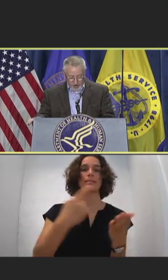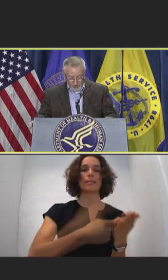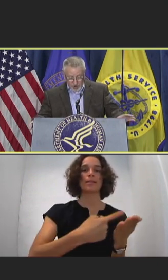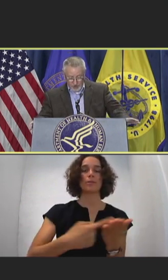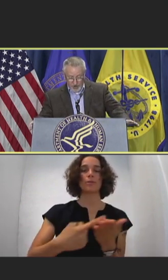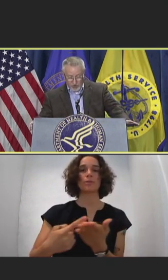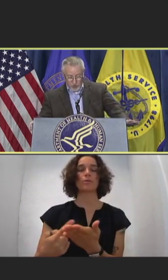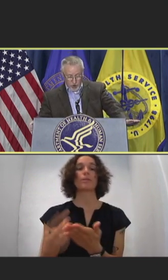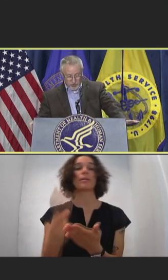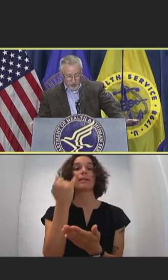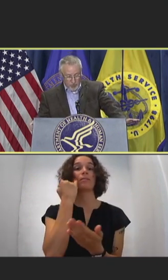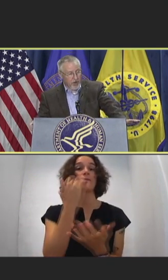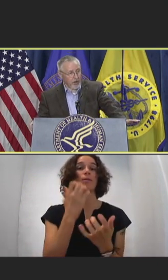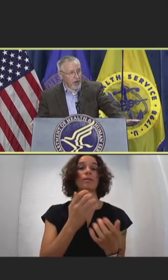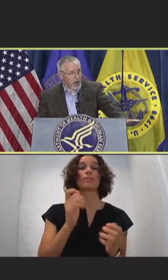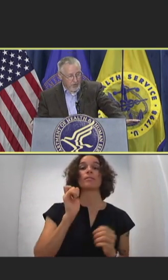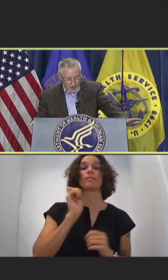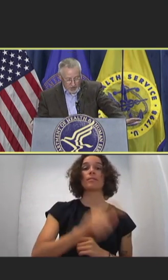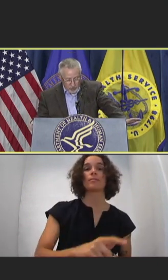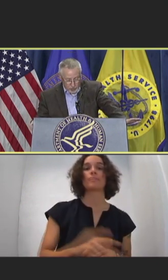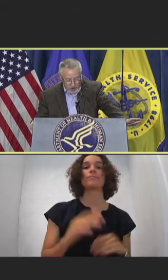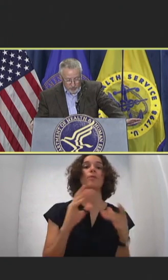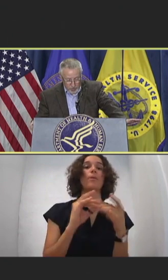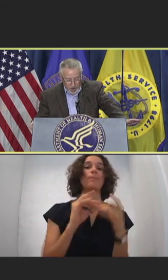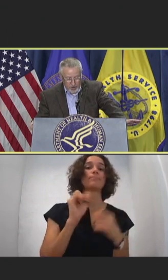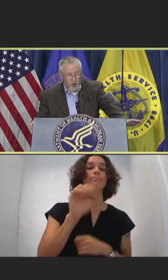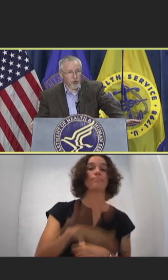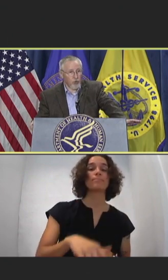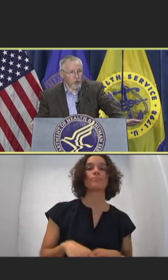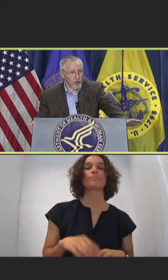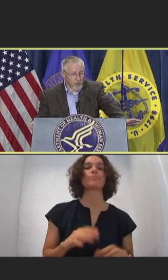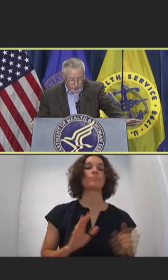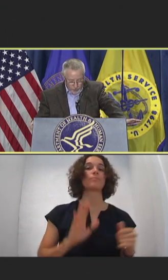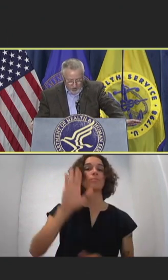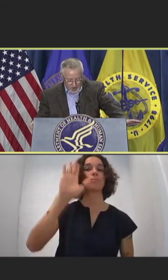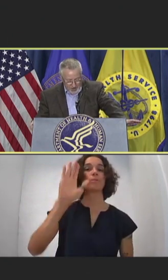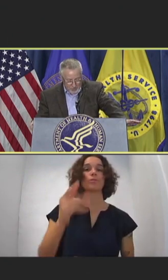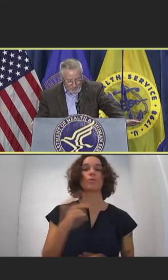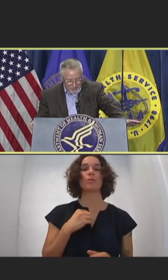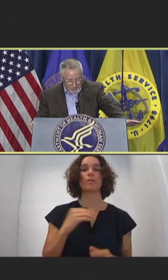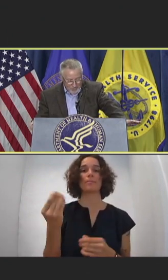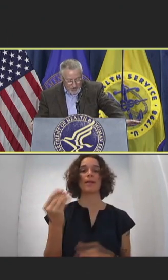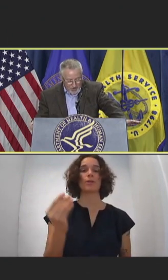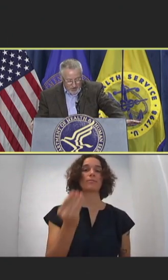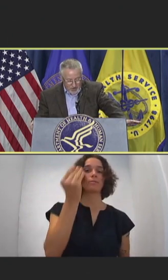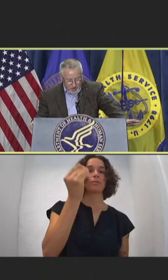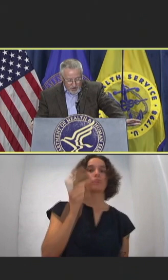like to ask a question or provide a comment, either raise your placard or your virtual hand.